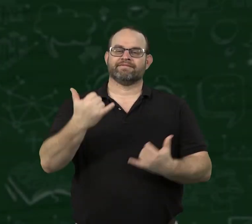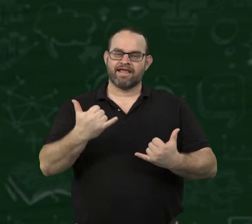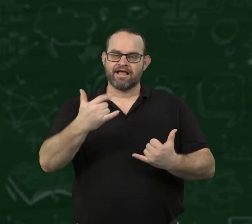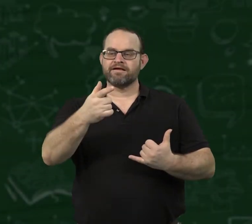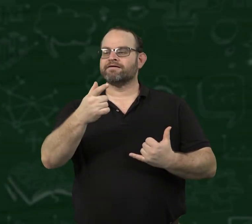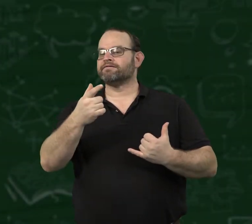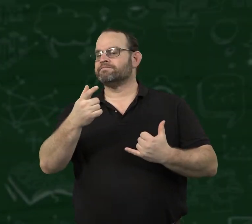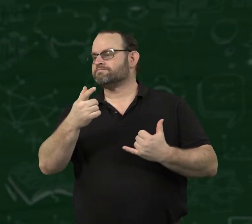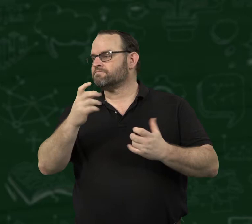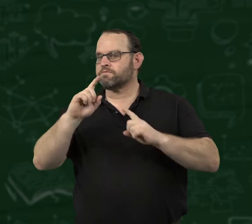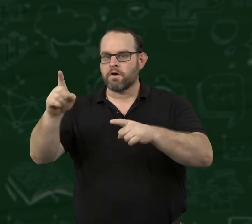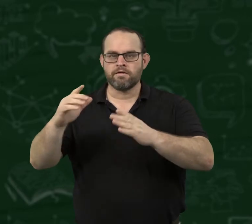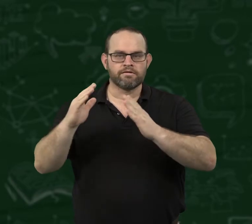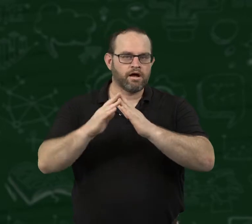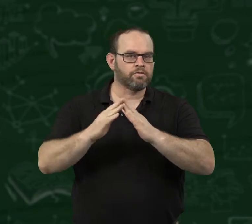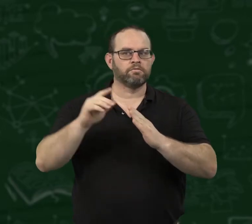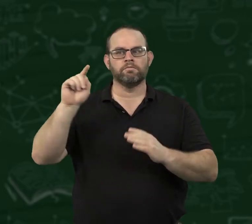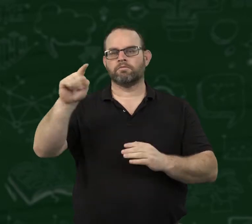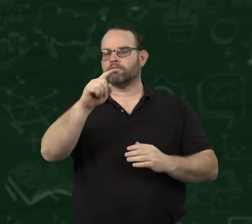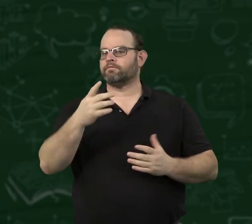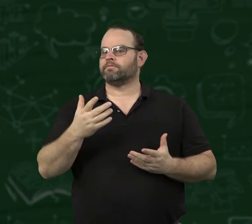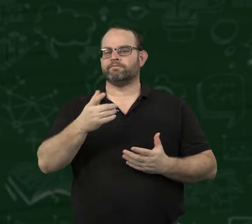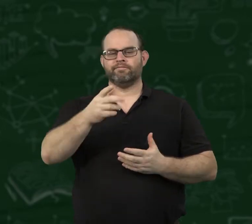Let's say you are traveling.